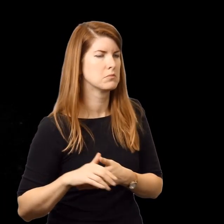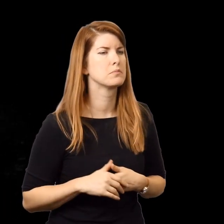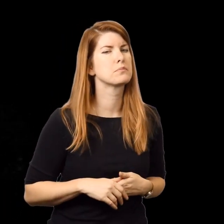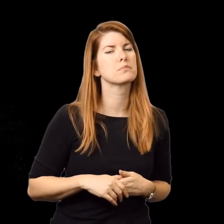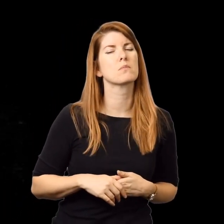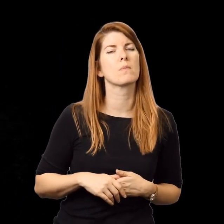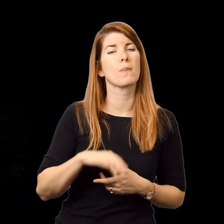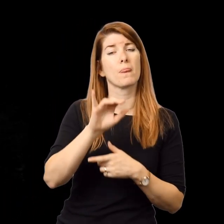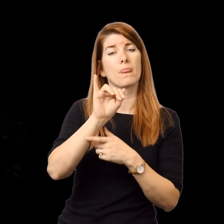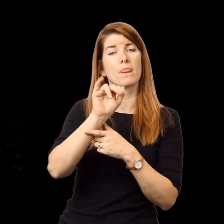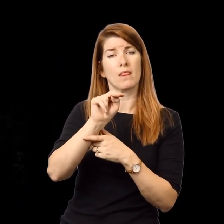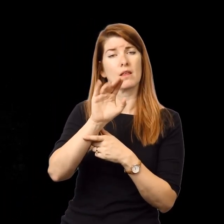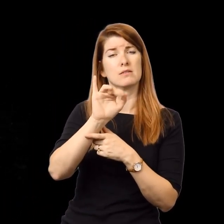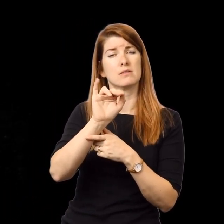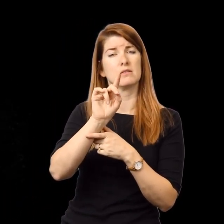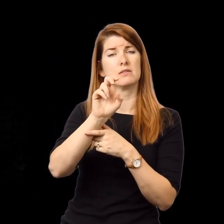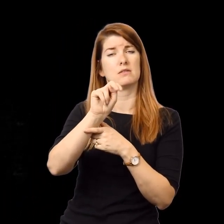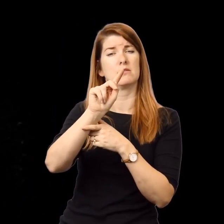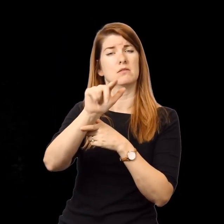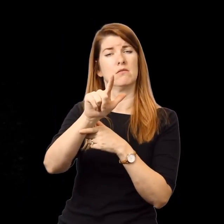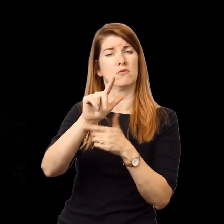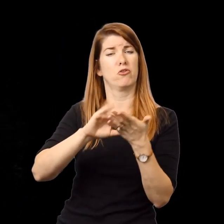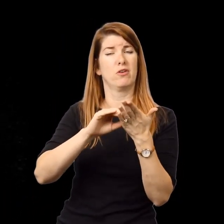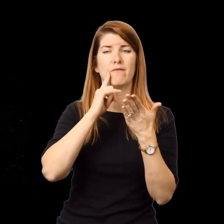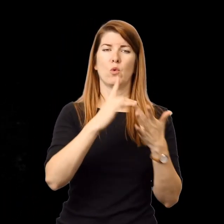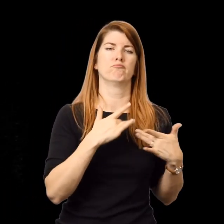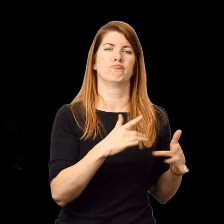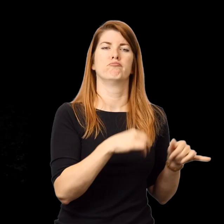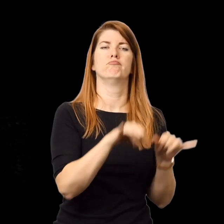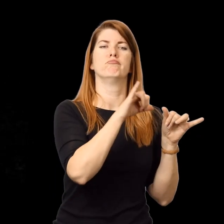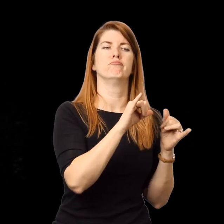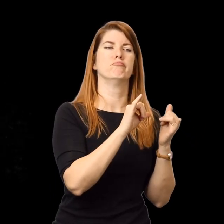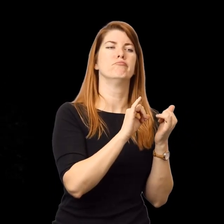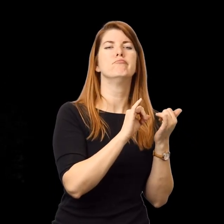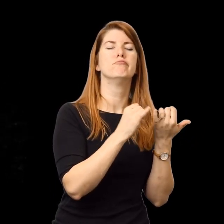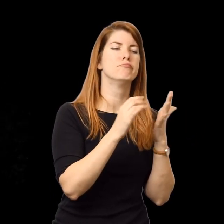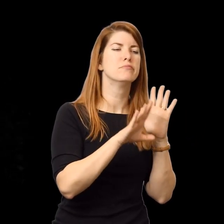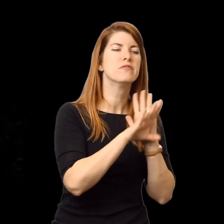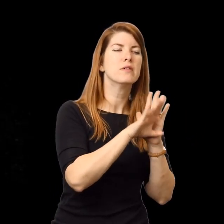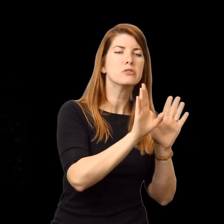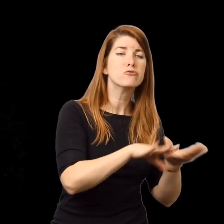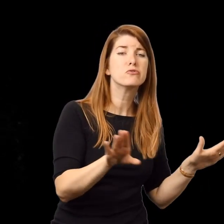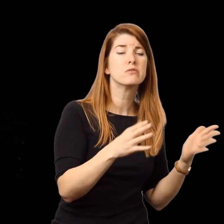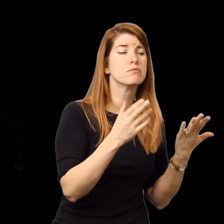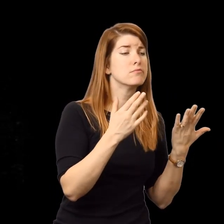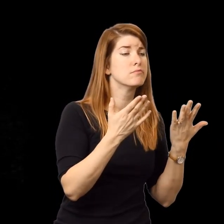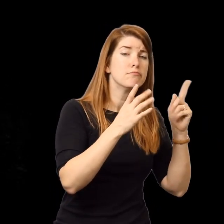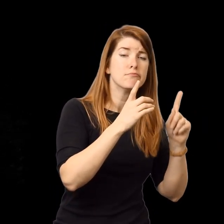Incidental learning for typically developing children, for hearing children or deaf children